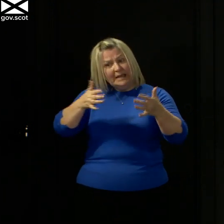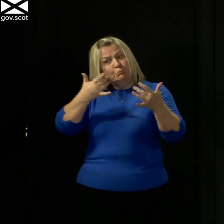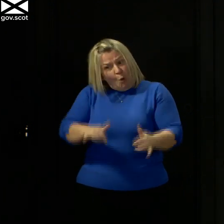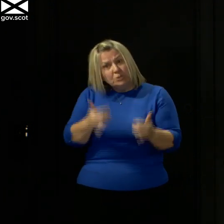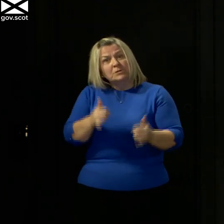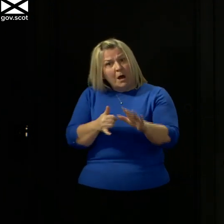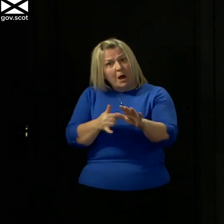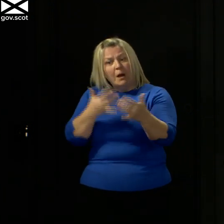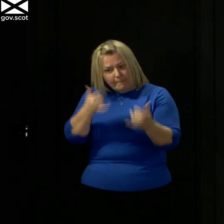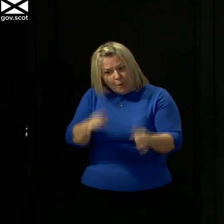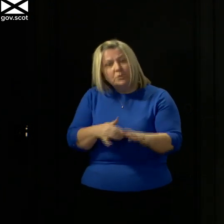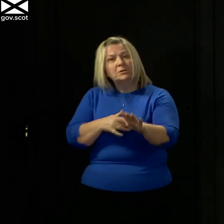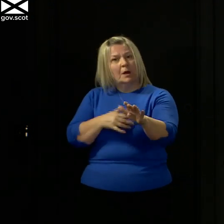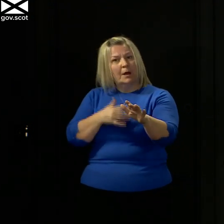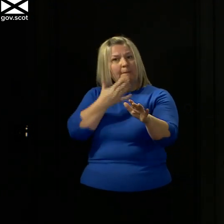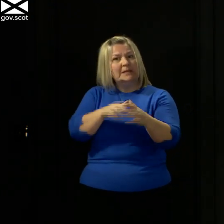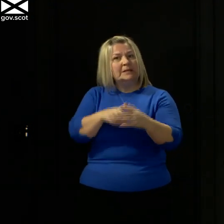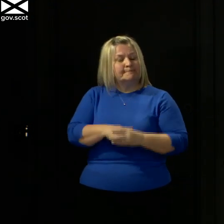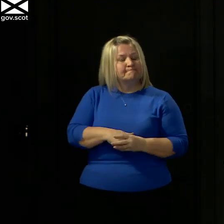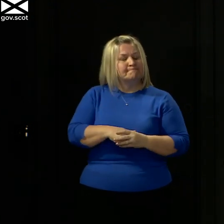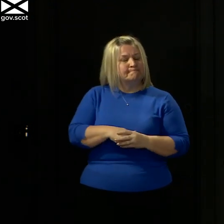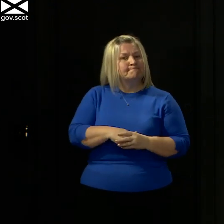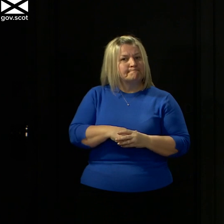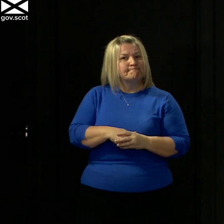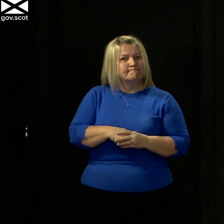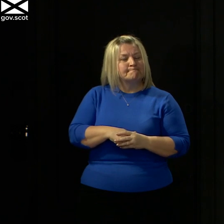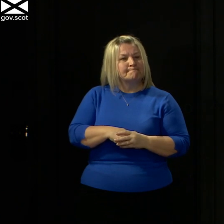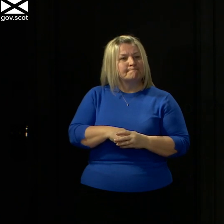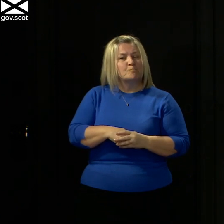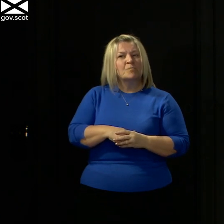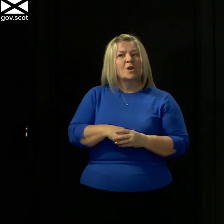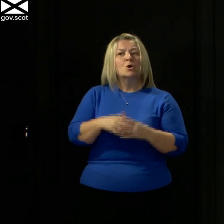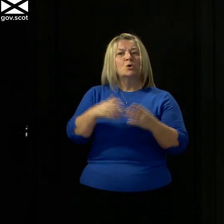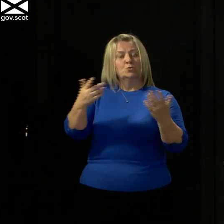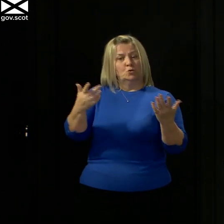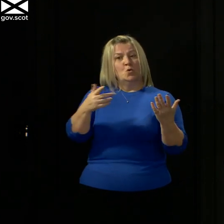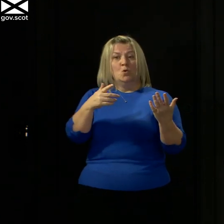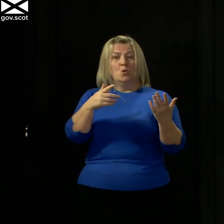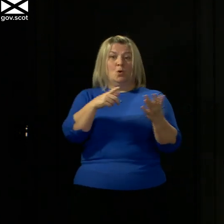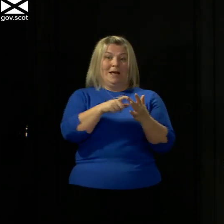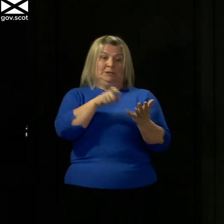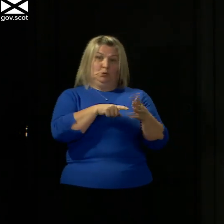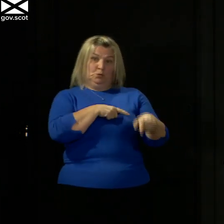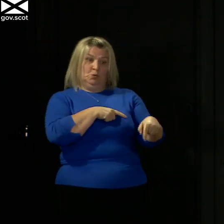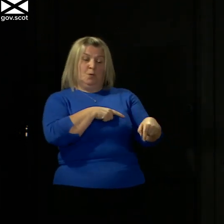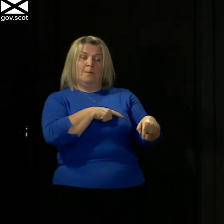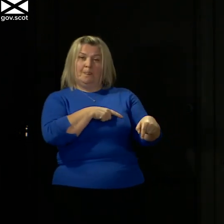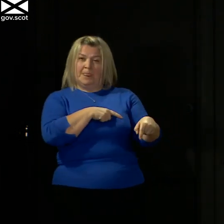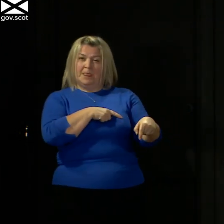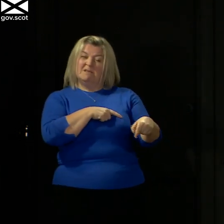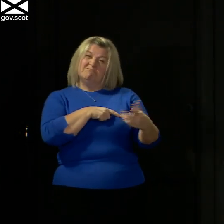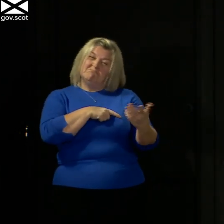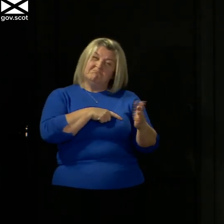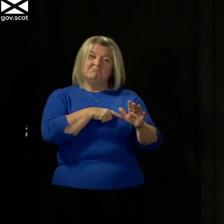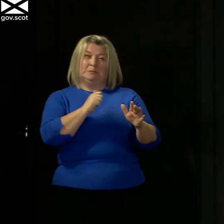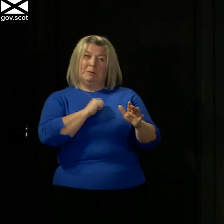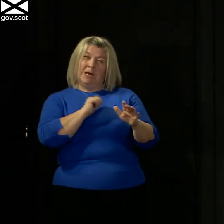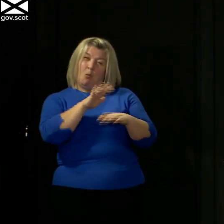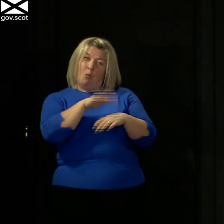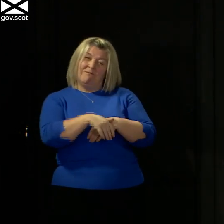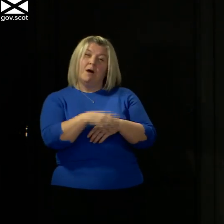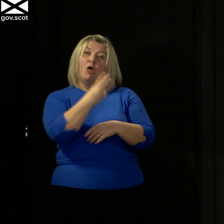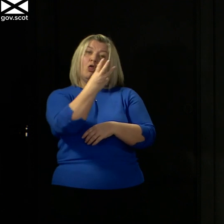basis but the surge capacity minus those who are in ICU gives us over 300 ICU beds that